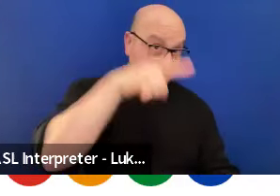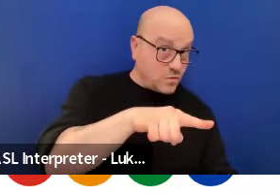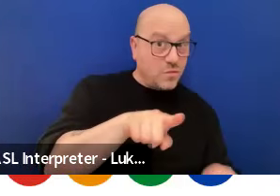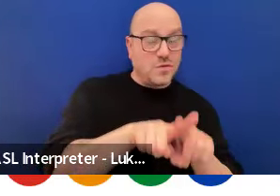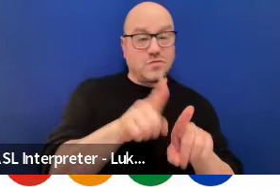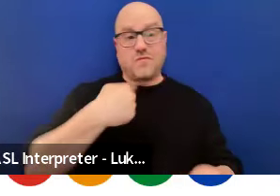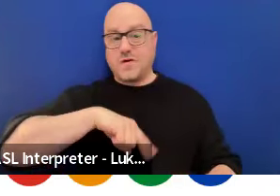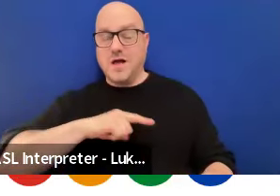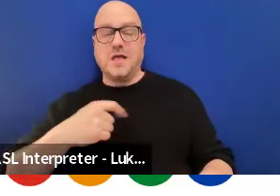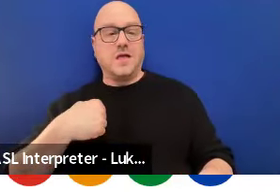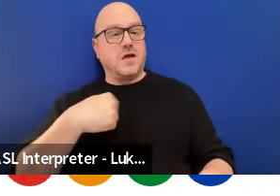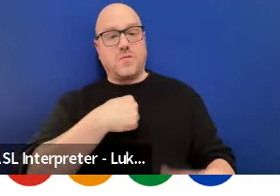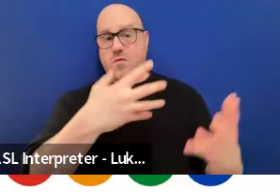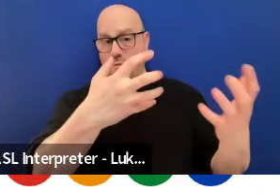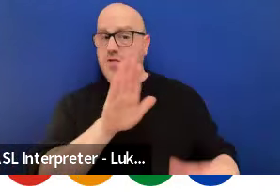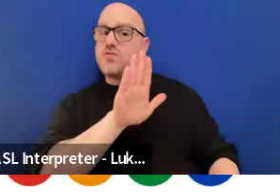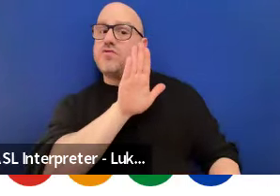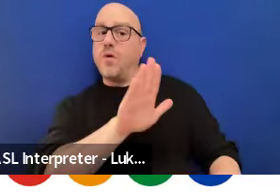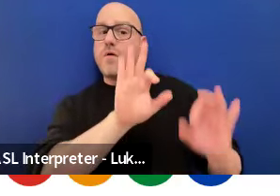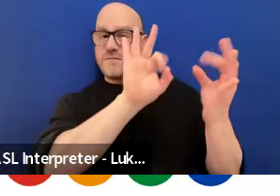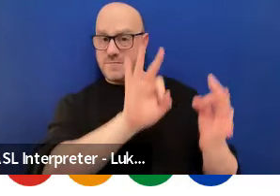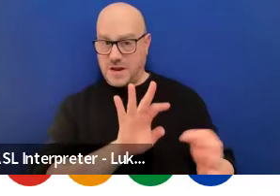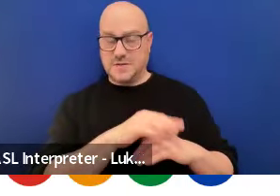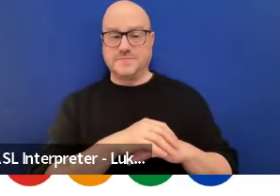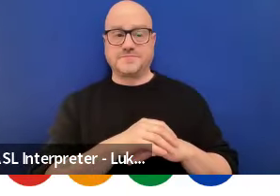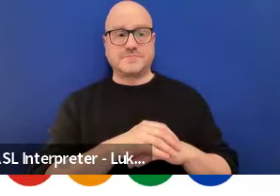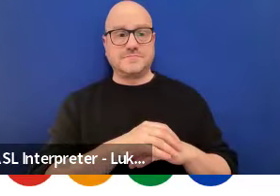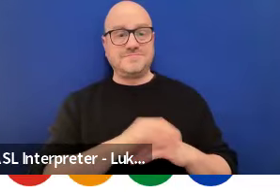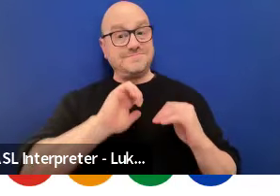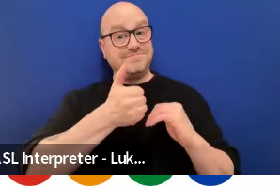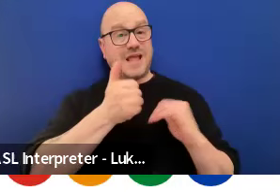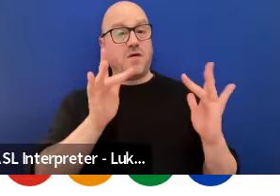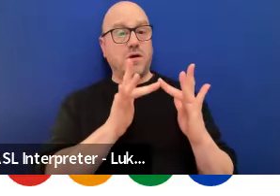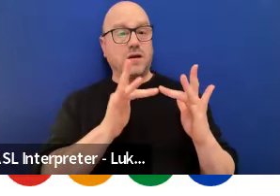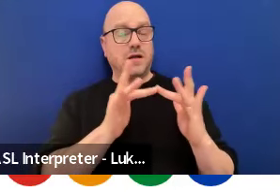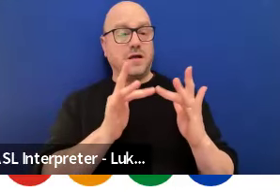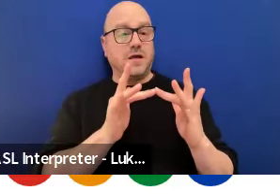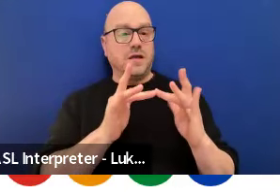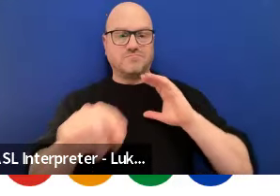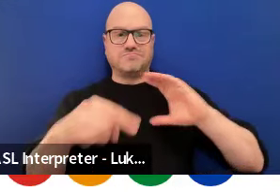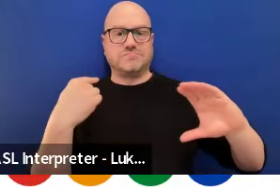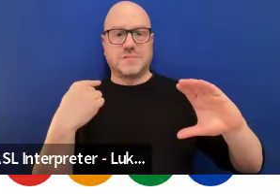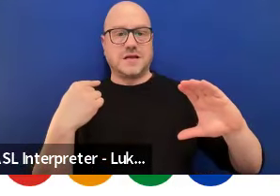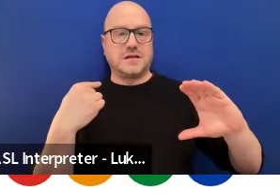OUT SOME OF THE NEW TECHNOLOGY WOULD BE A WIN FOR YOU, WE'D LOVE TO HEAR FROM YOU.